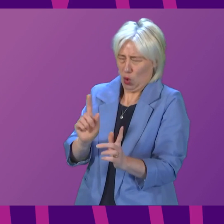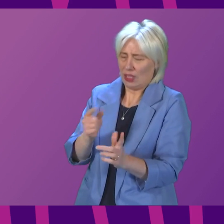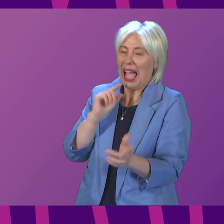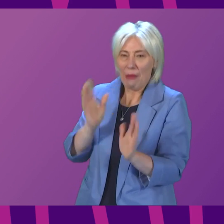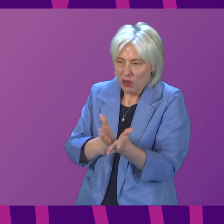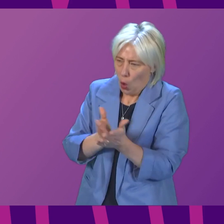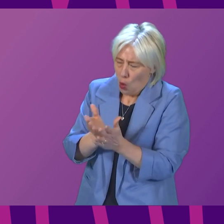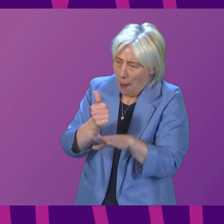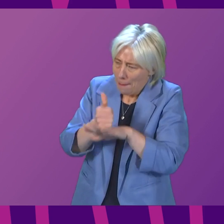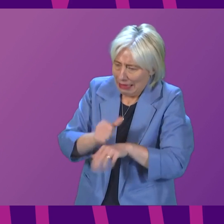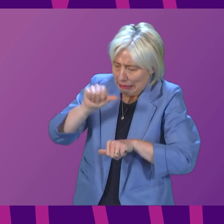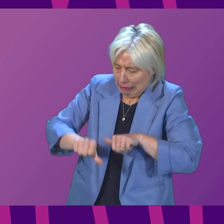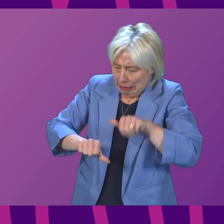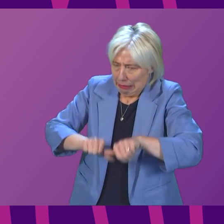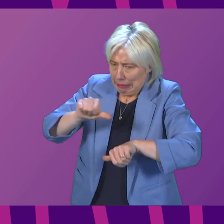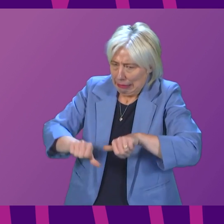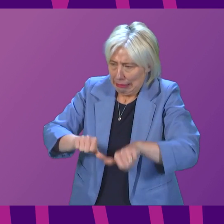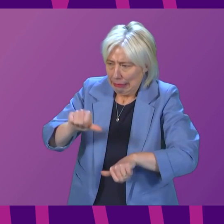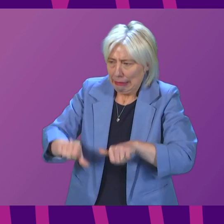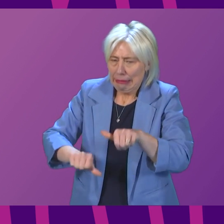such a basic manner.